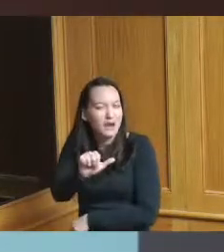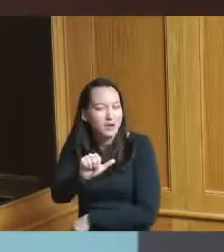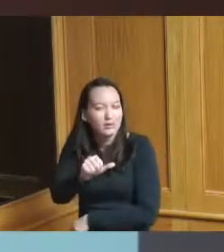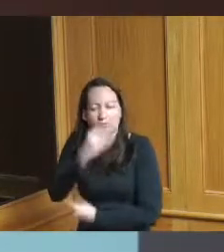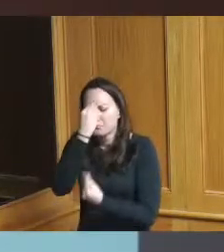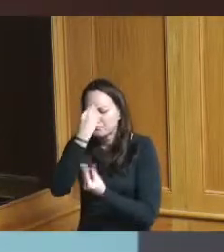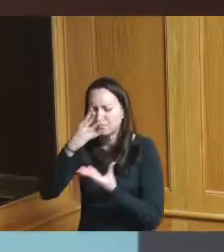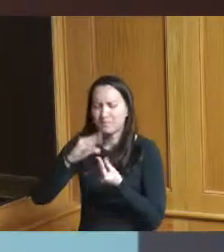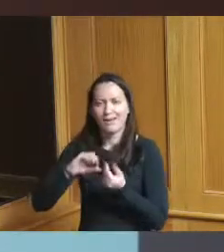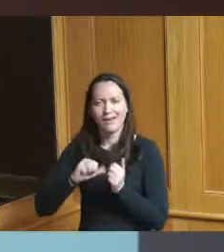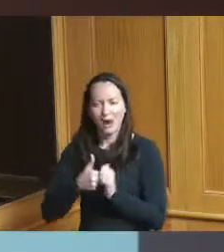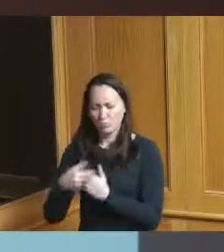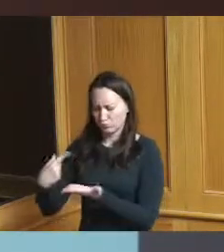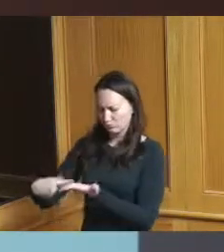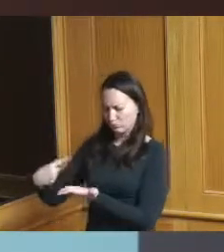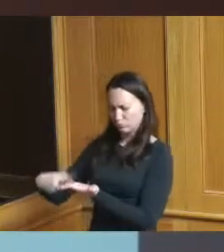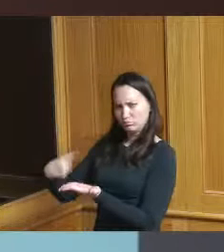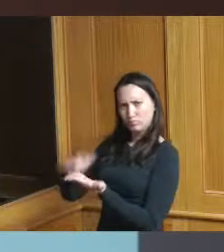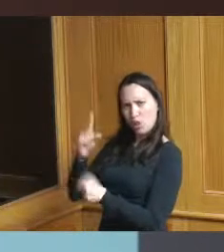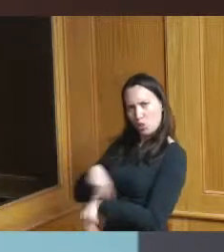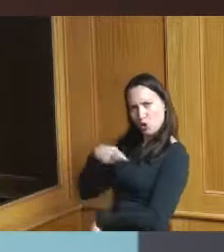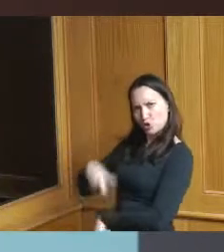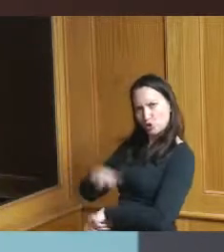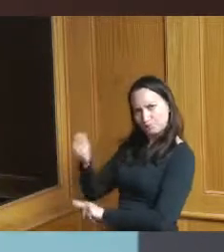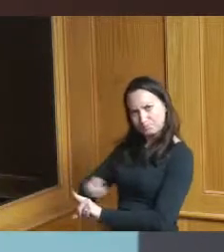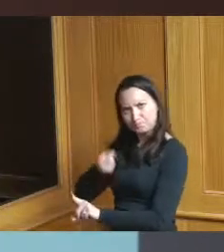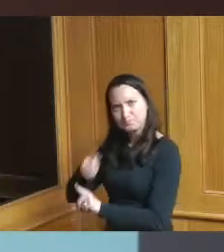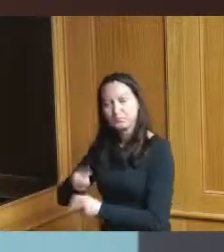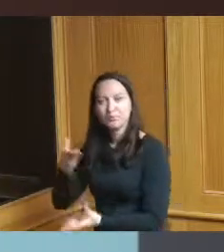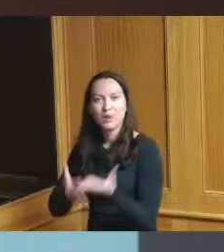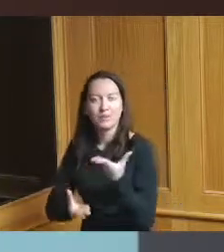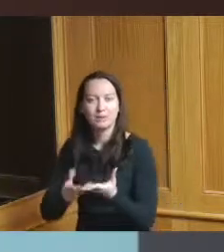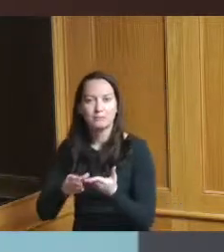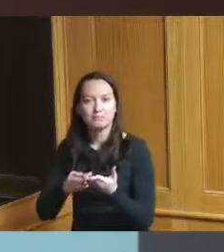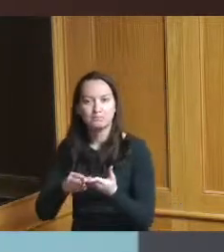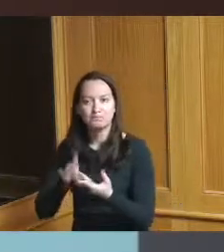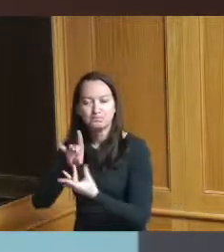do we talk about the long-term impact maybe we talk about it from an economic perspective you